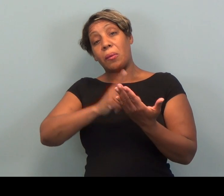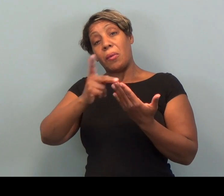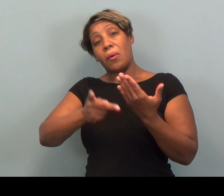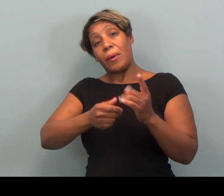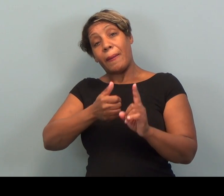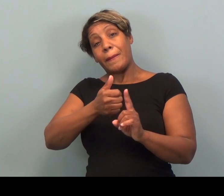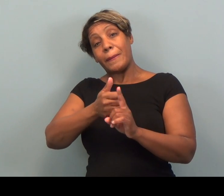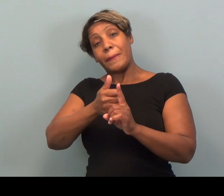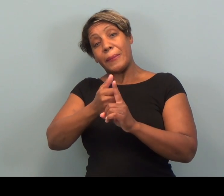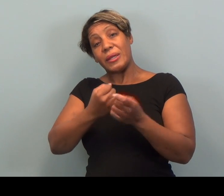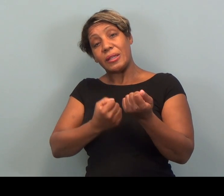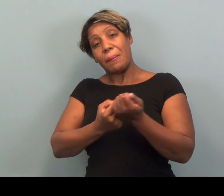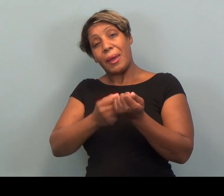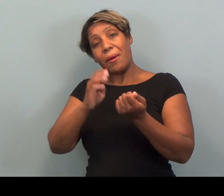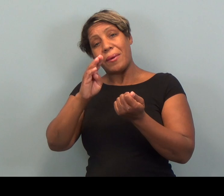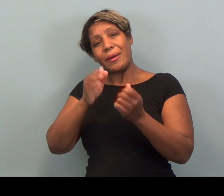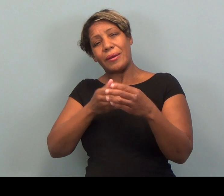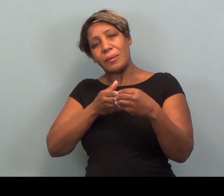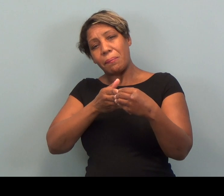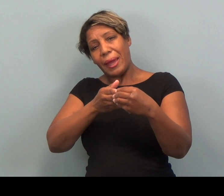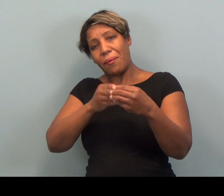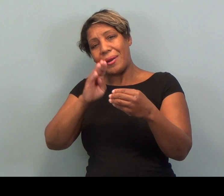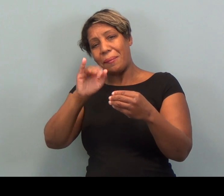The program is powered by volunteers.